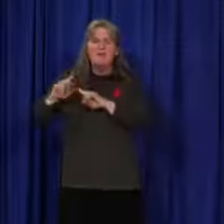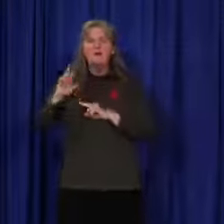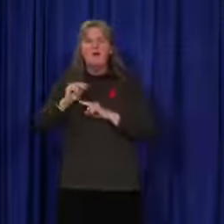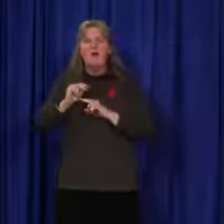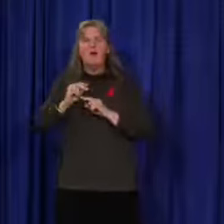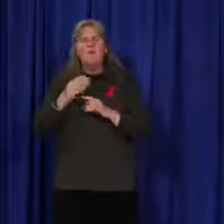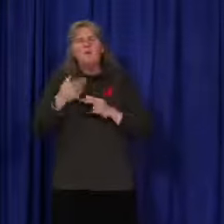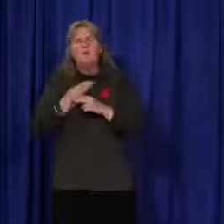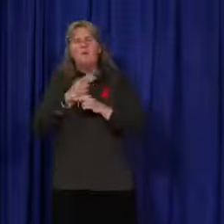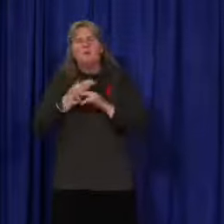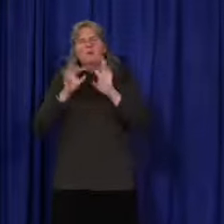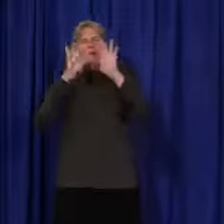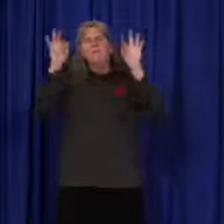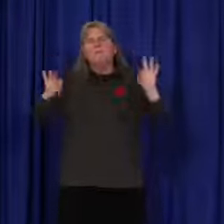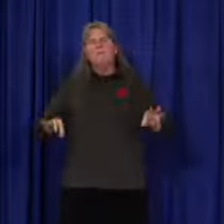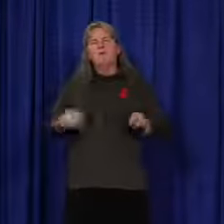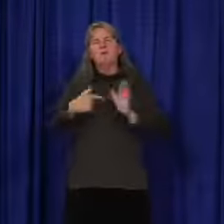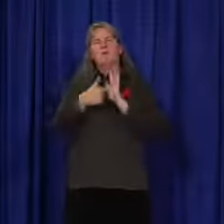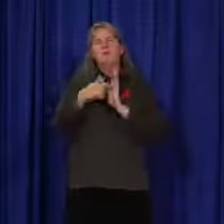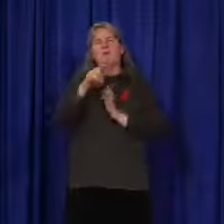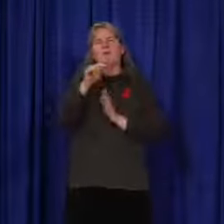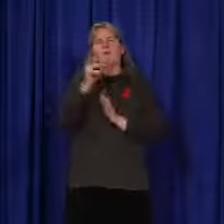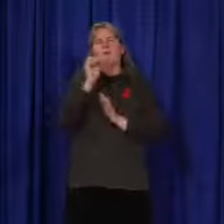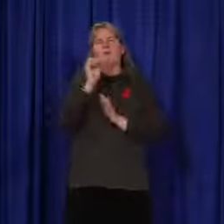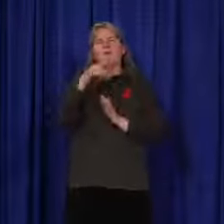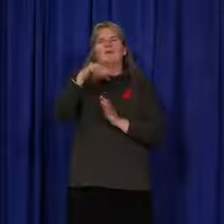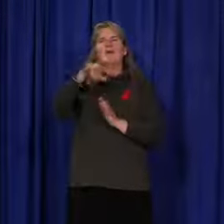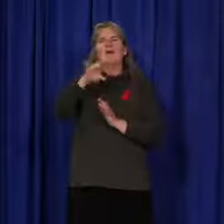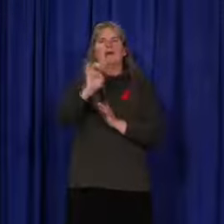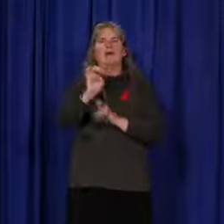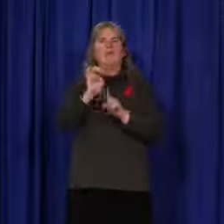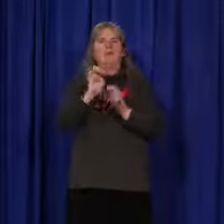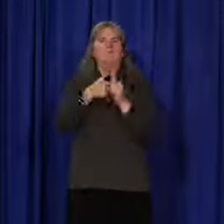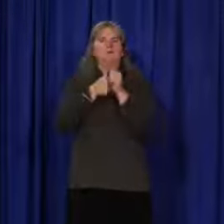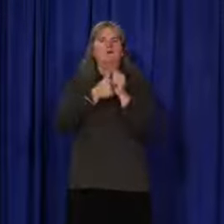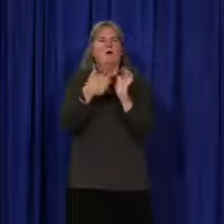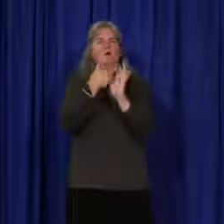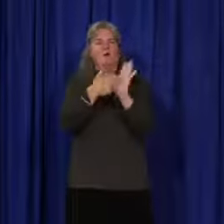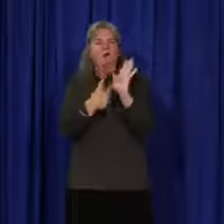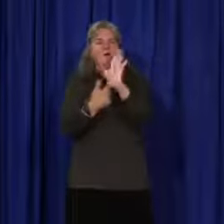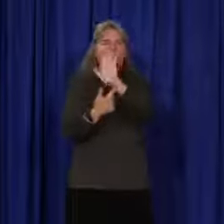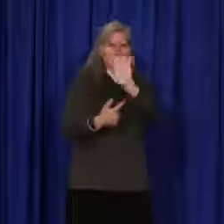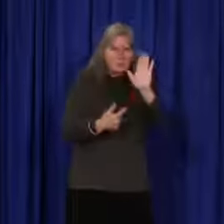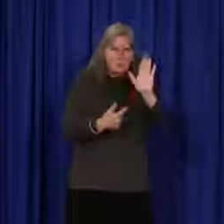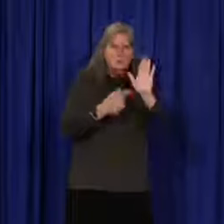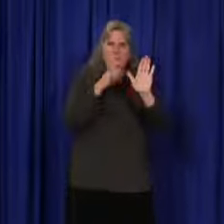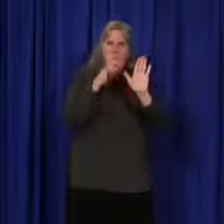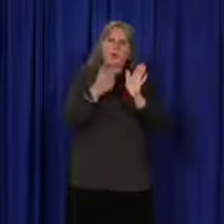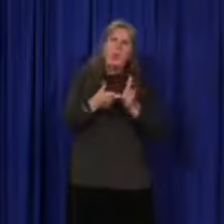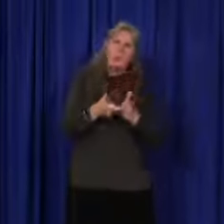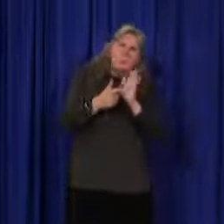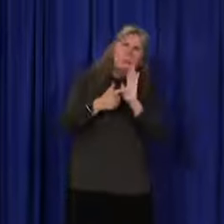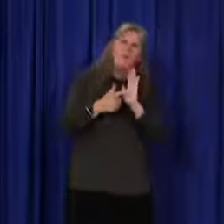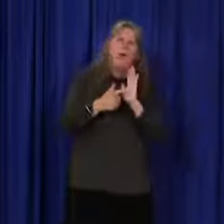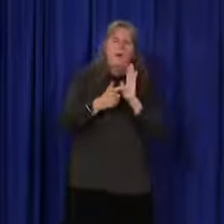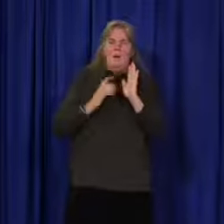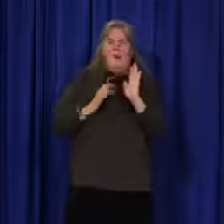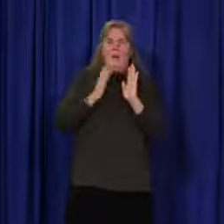these organized team activities, basketball, so you name it. And in most of these cases,